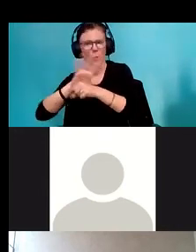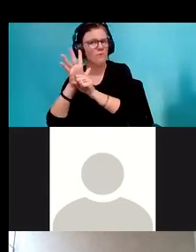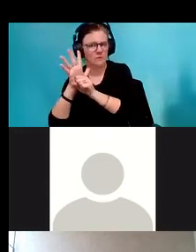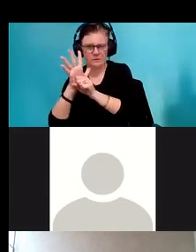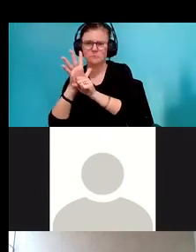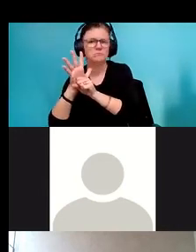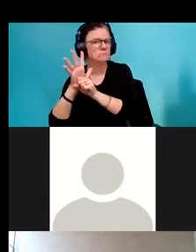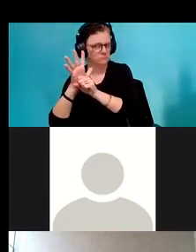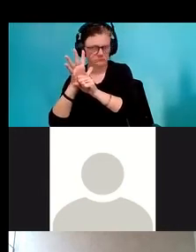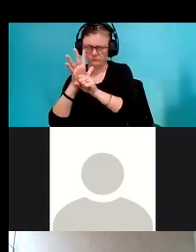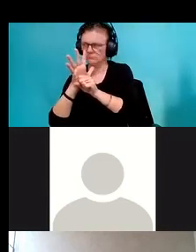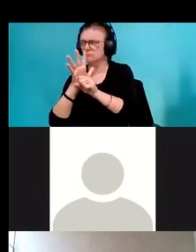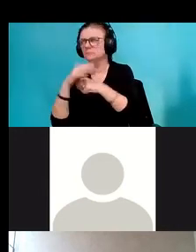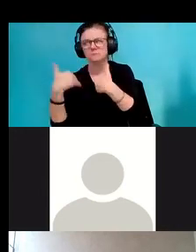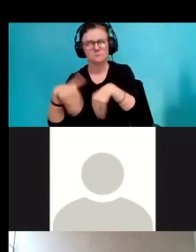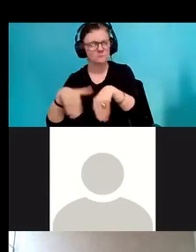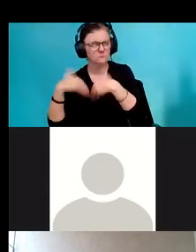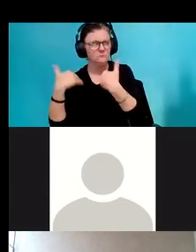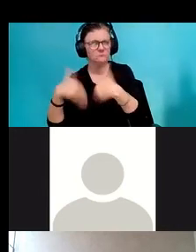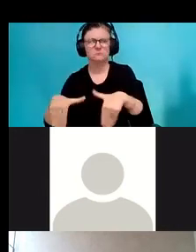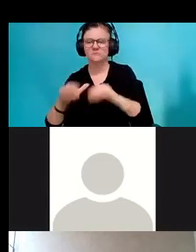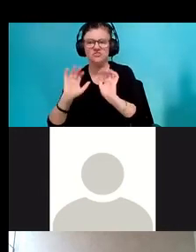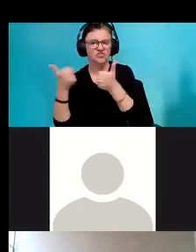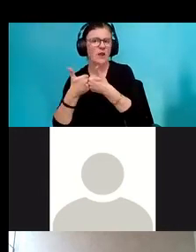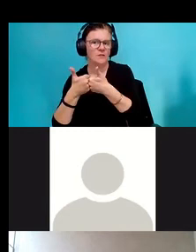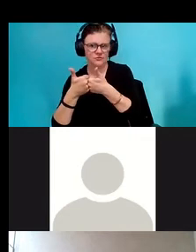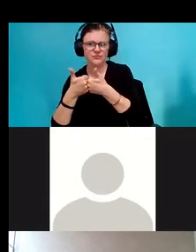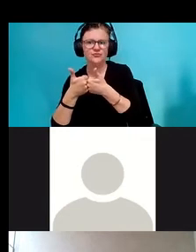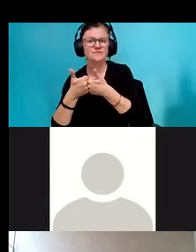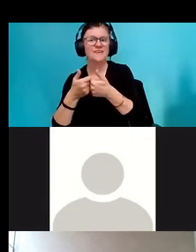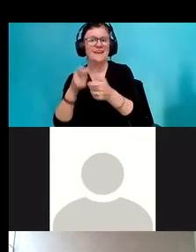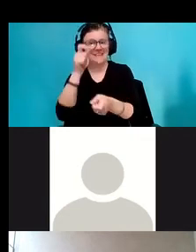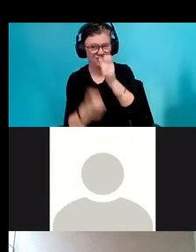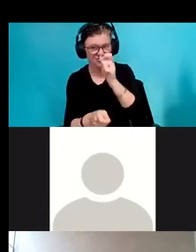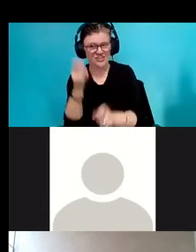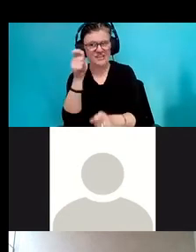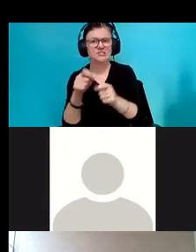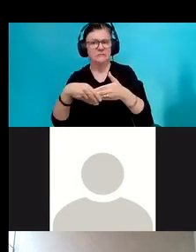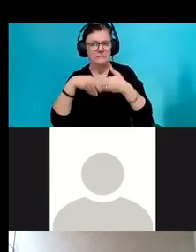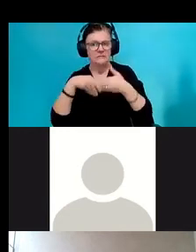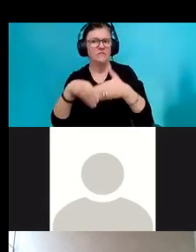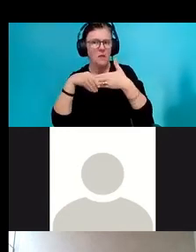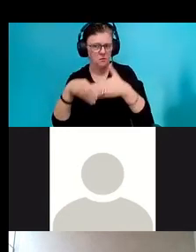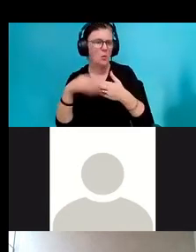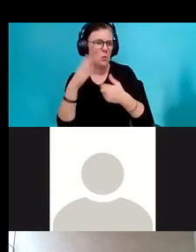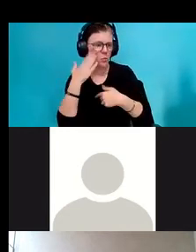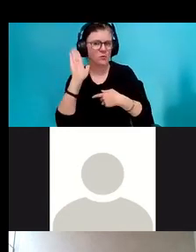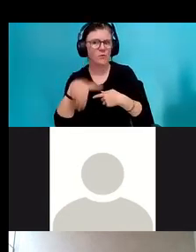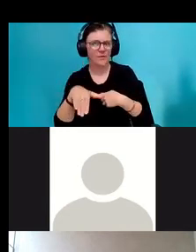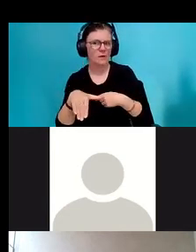required a lot of ingenuity and change and flexibility from grantees to continue to serve victims